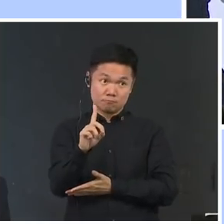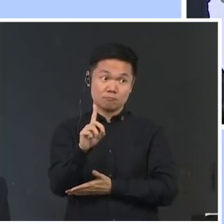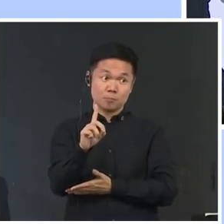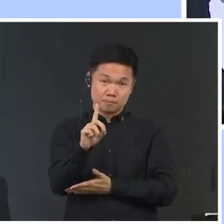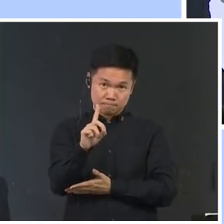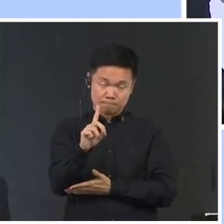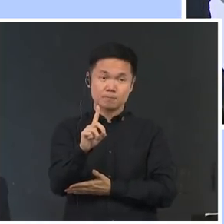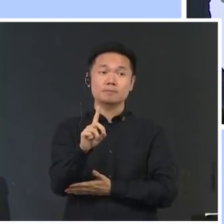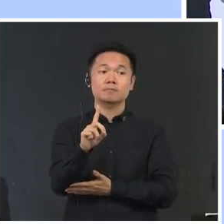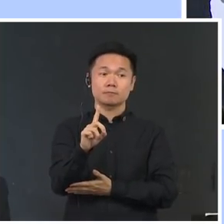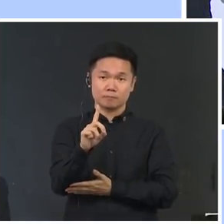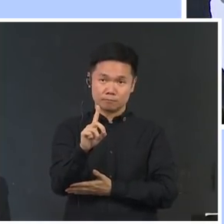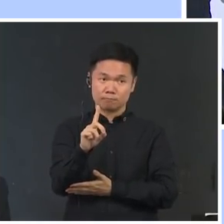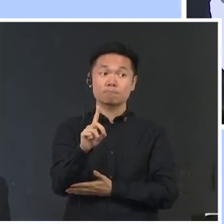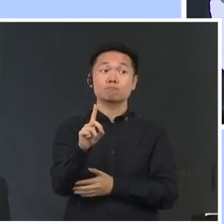at the proceedings and I was overwhelmed with emotion.